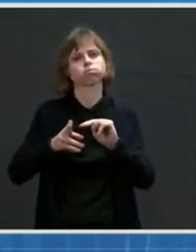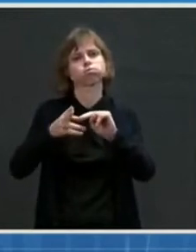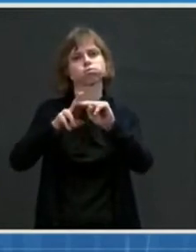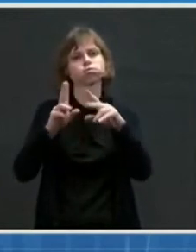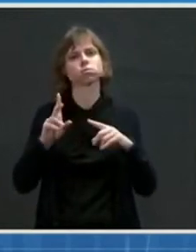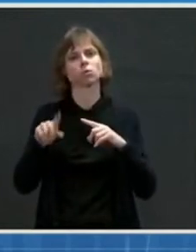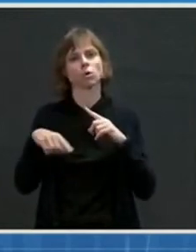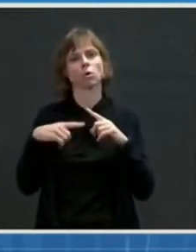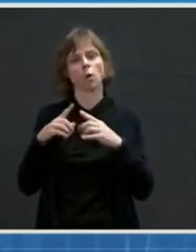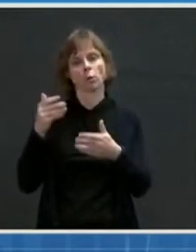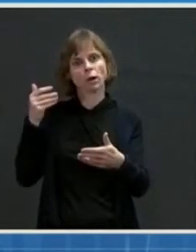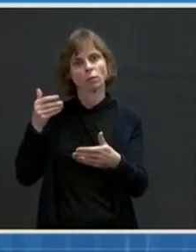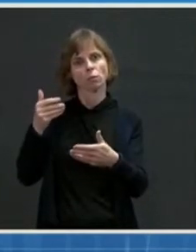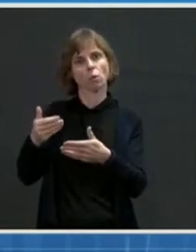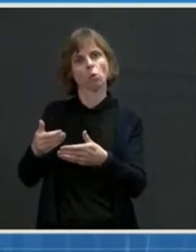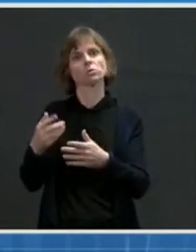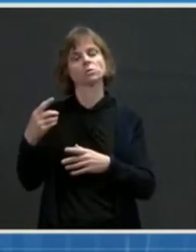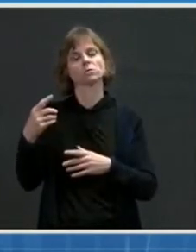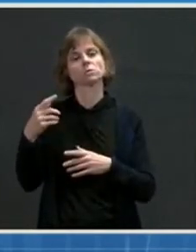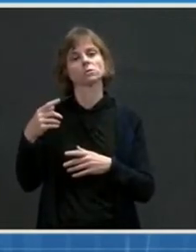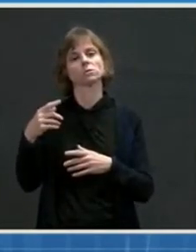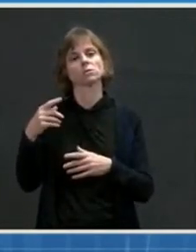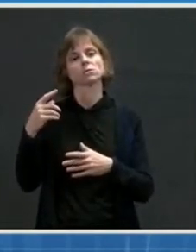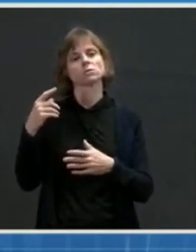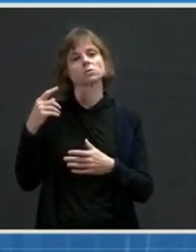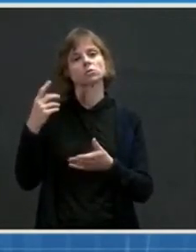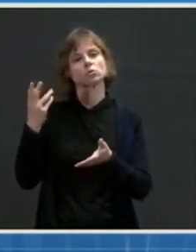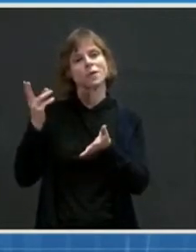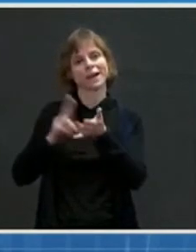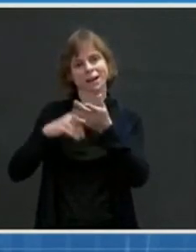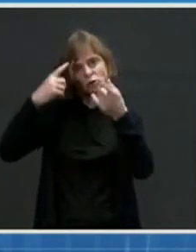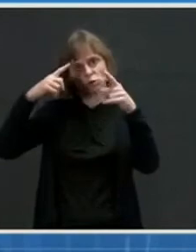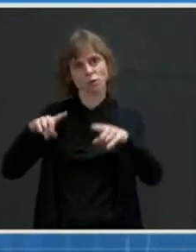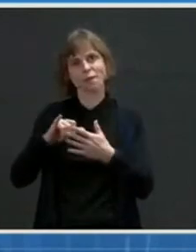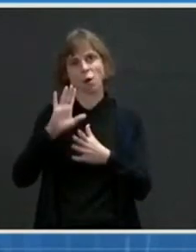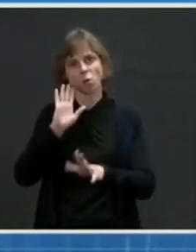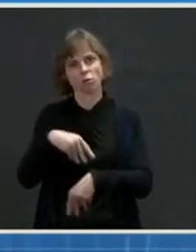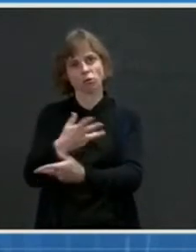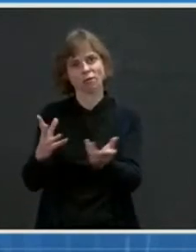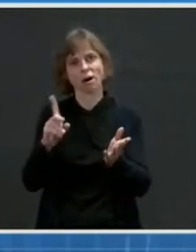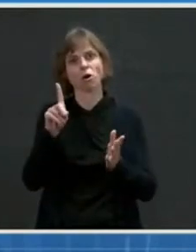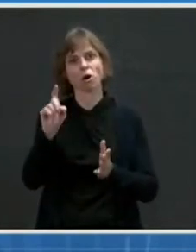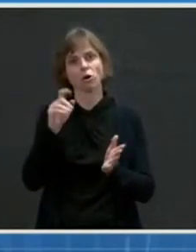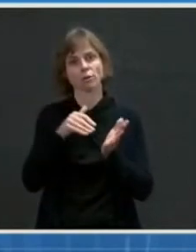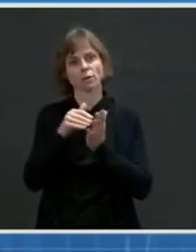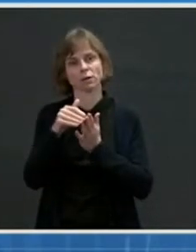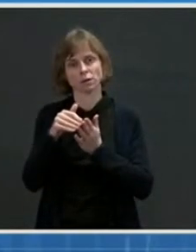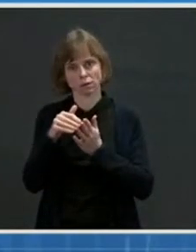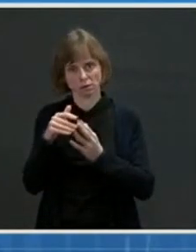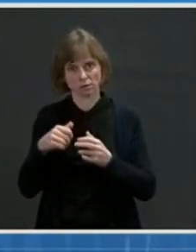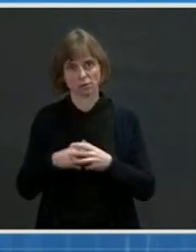WILL ACCELERATE AS WE GET INTO THE MONTHS TOWARDS THE